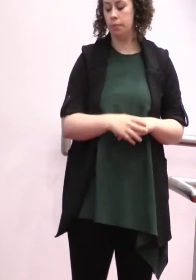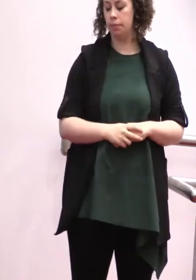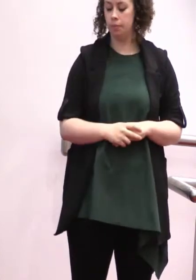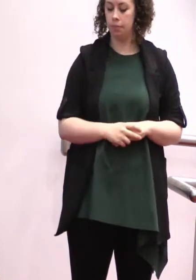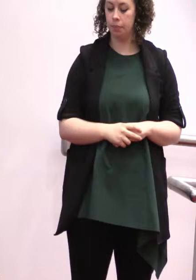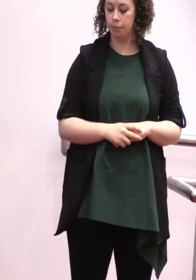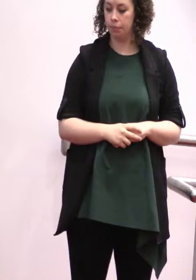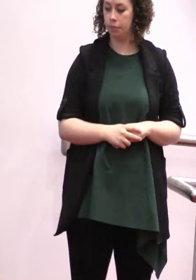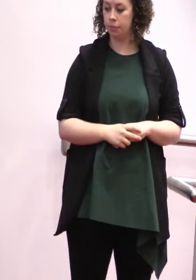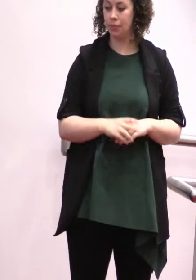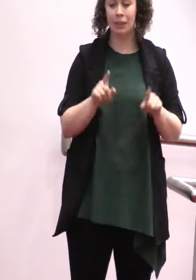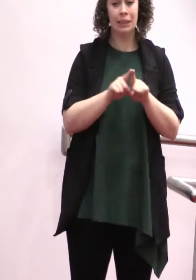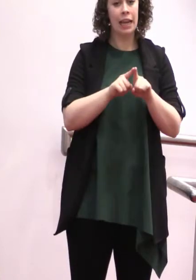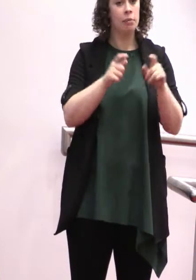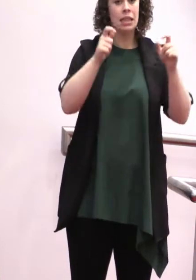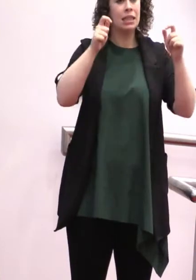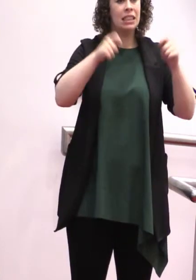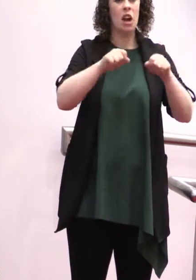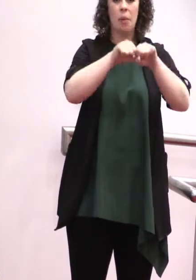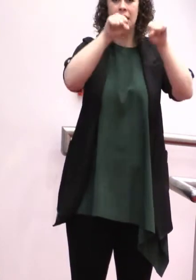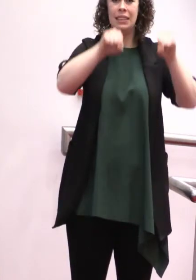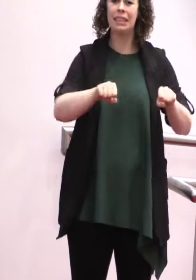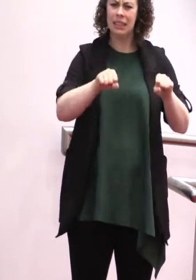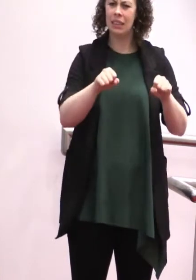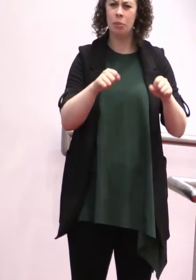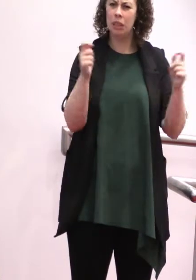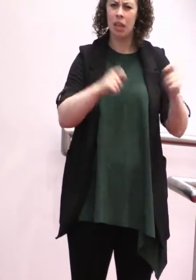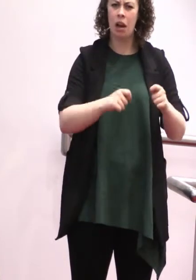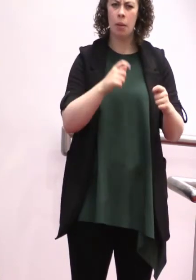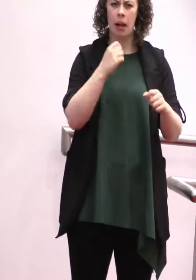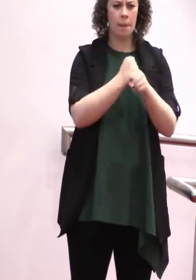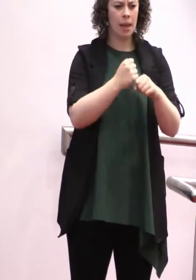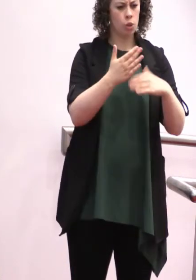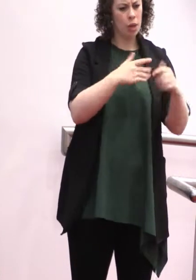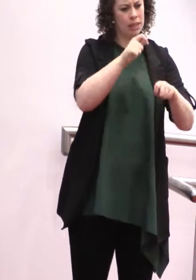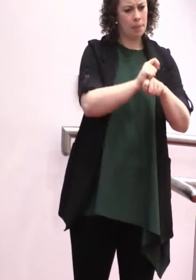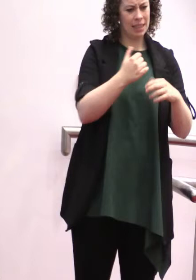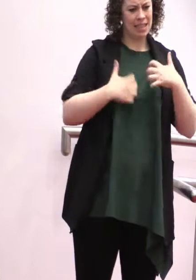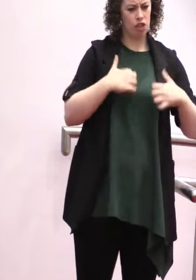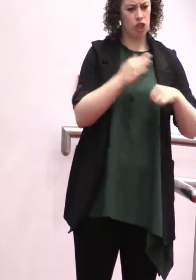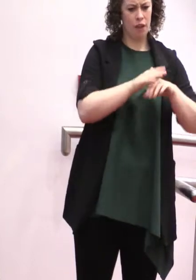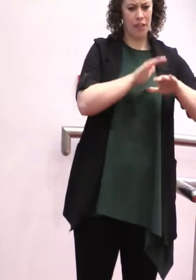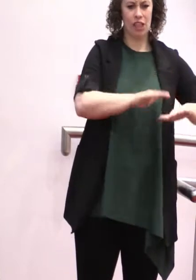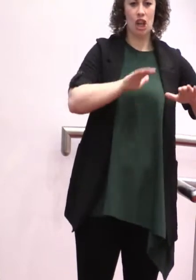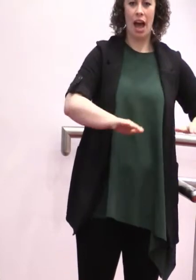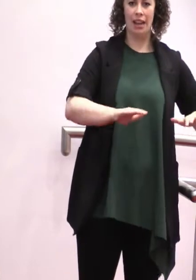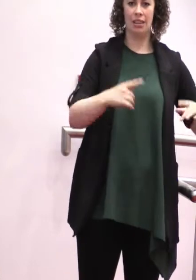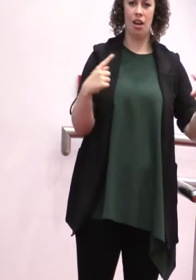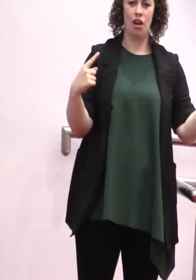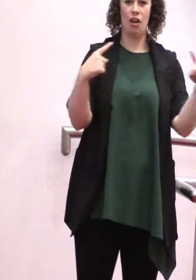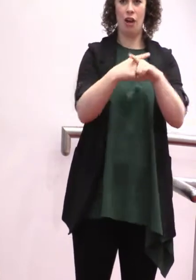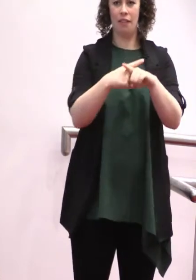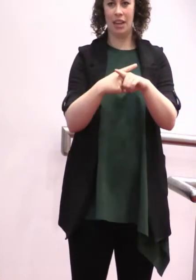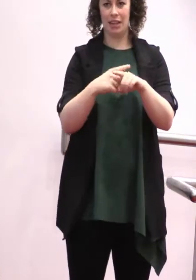It is a vicious circle we need to talk about how that